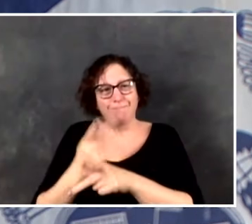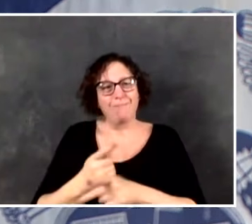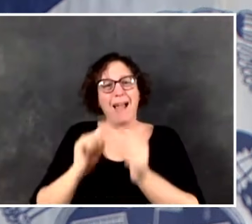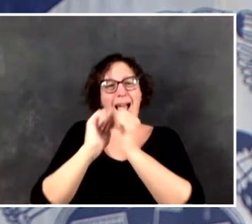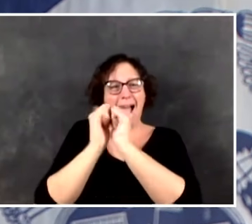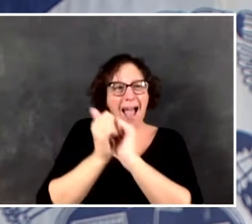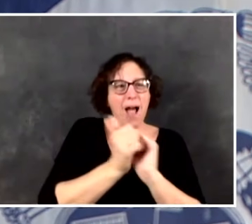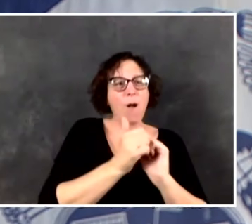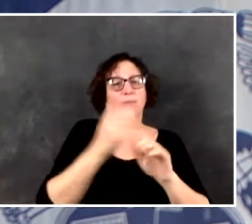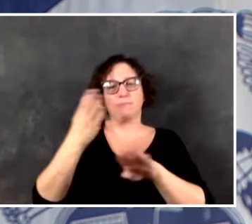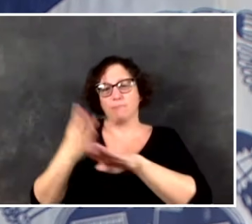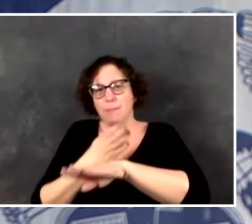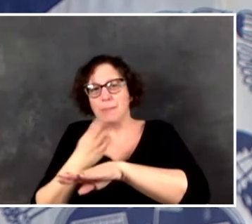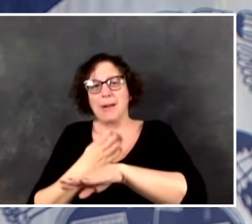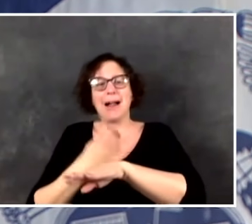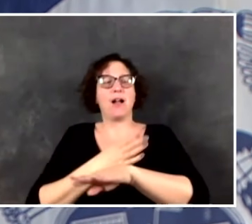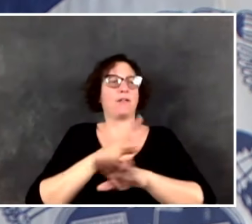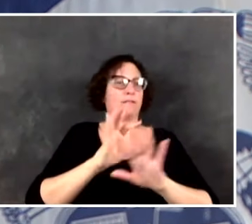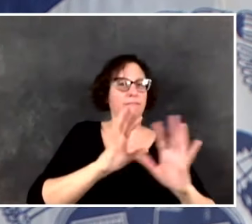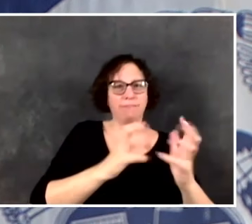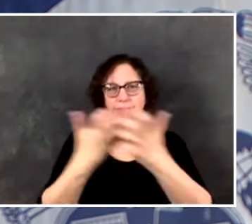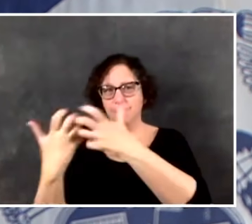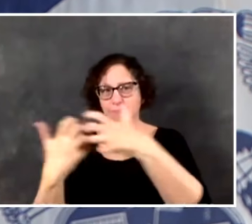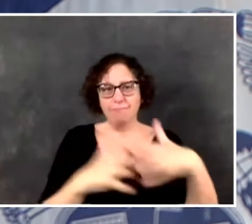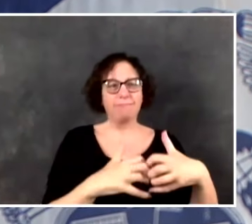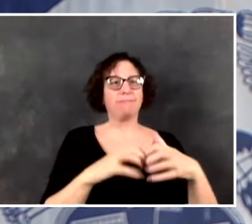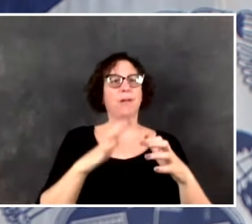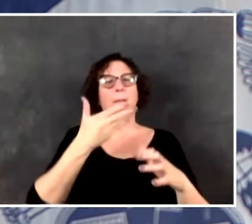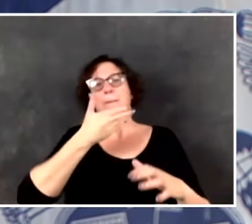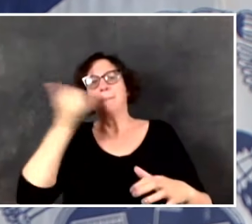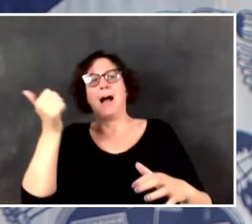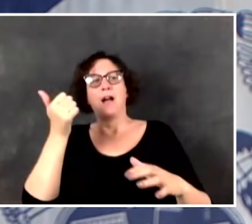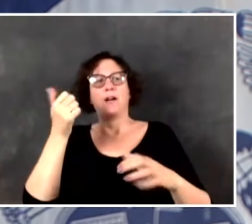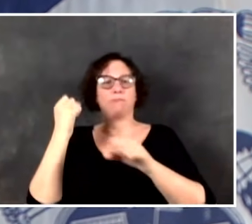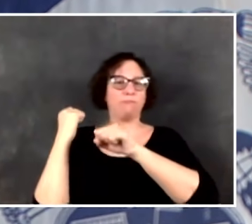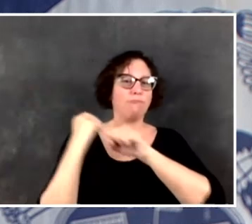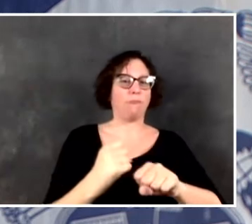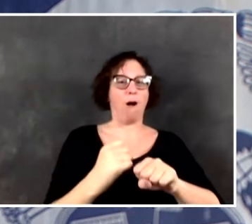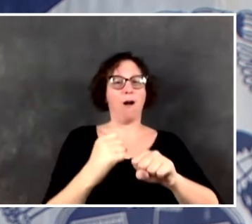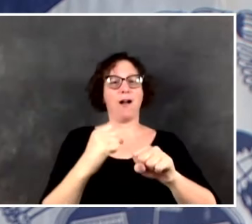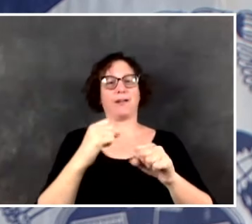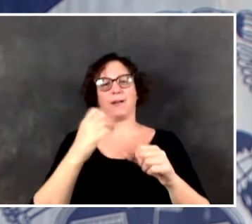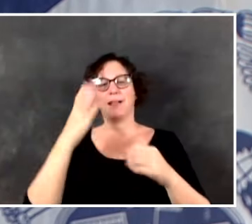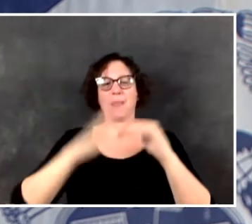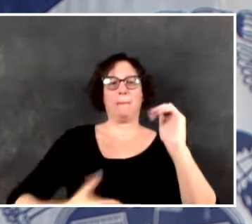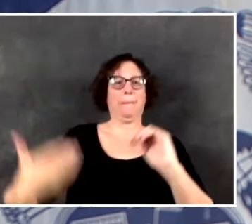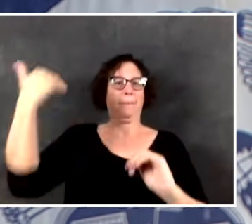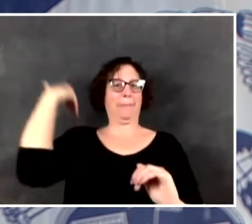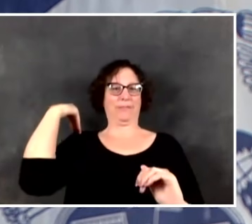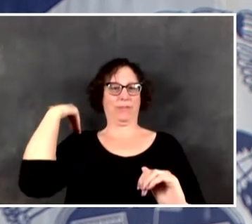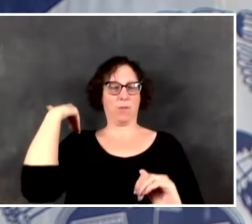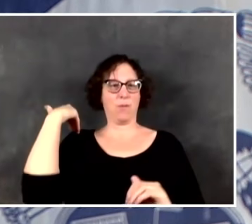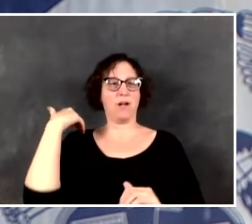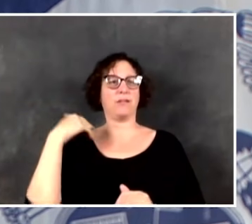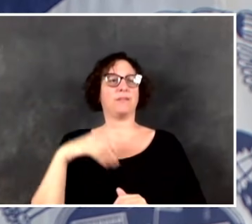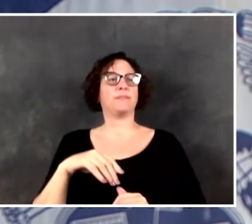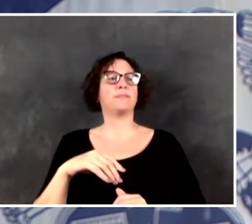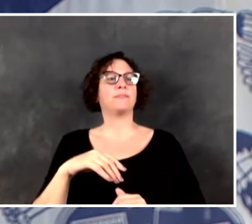HOW TO REBUILD, HOW TO COME BACK STRONG, HOW TO TAKE BACK ALL THE STRENGTH INTH E CY ITTT HAW ASSO CLEAR A FEW